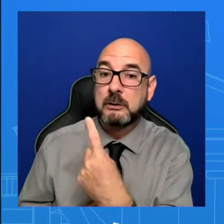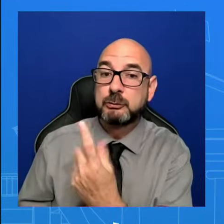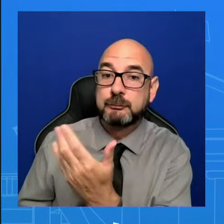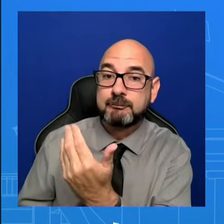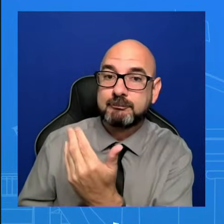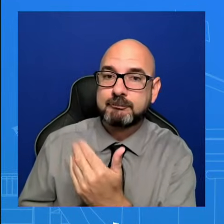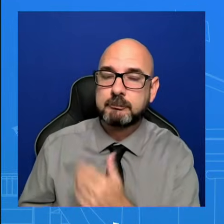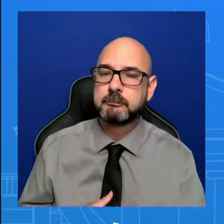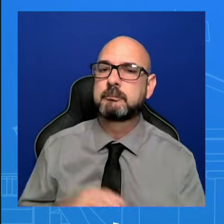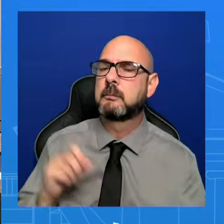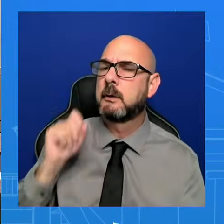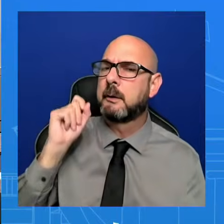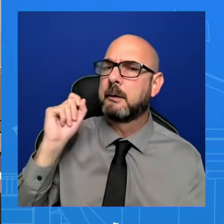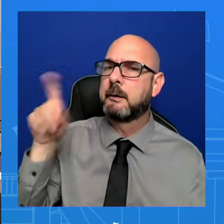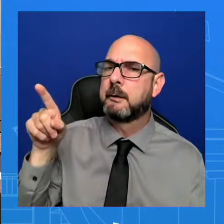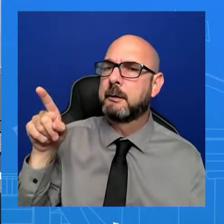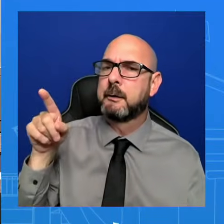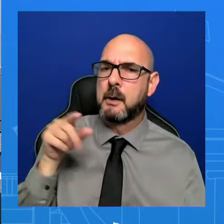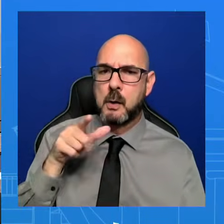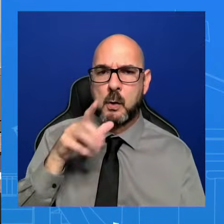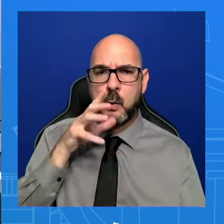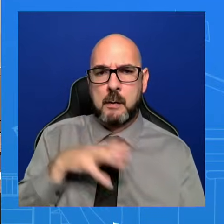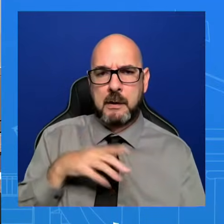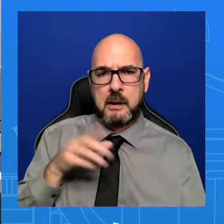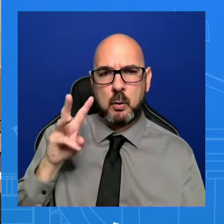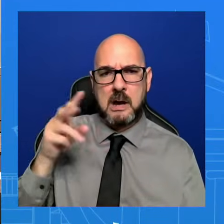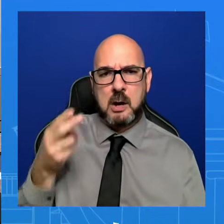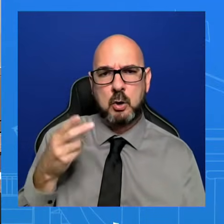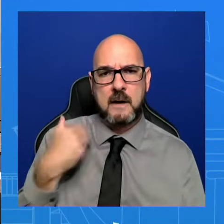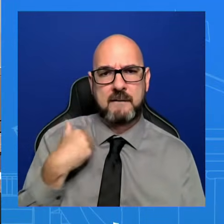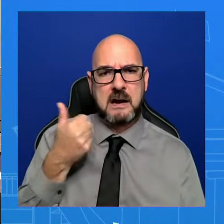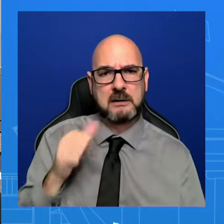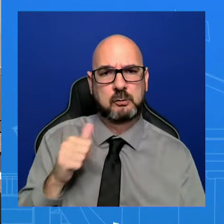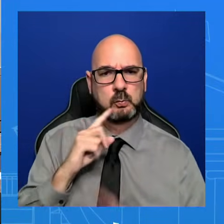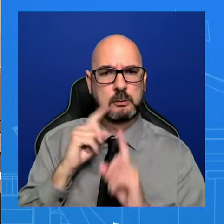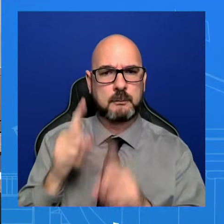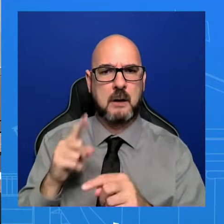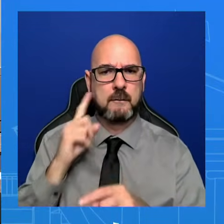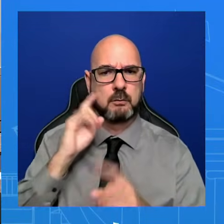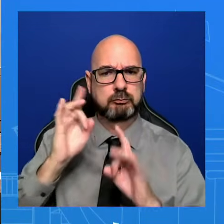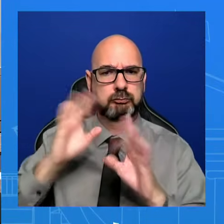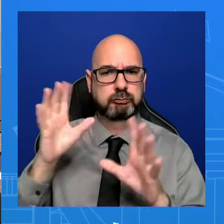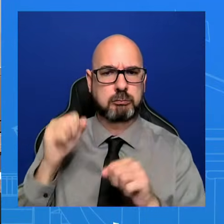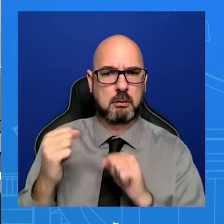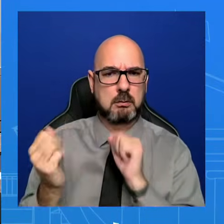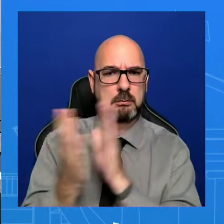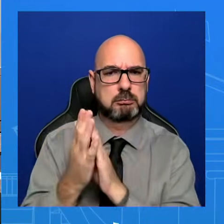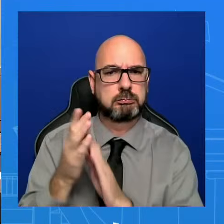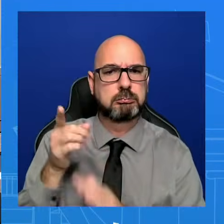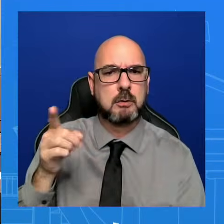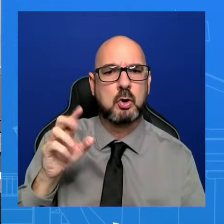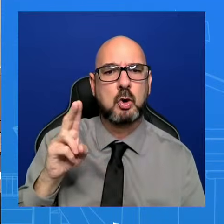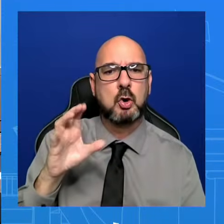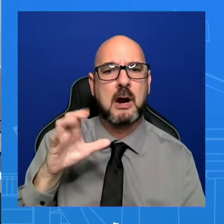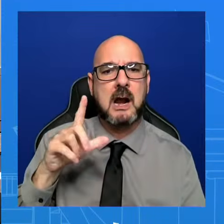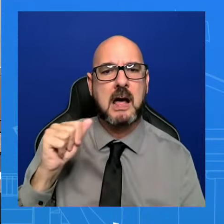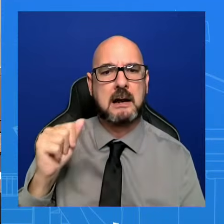to the reports of violent clashes on UCLA's campus last night that there were -- there was a group of counter-protesters